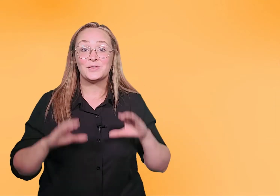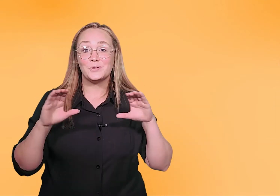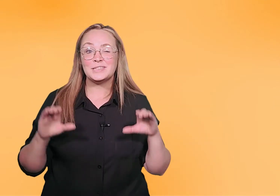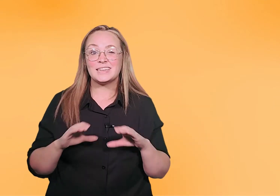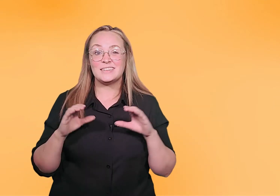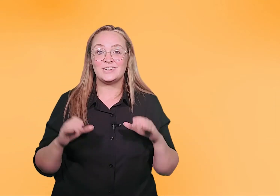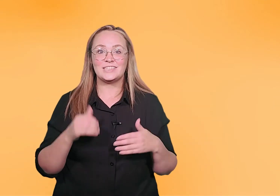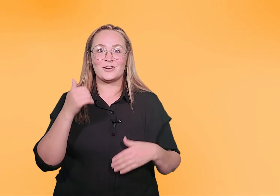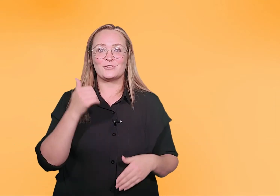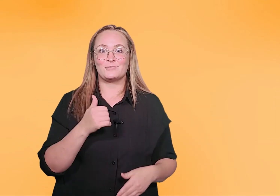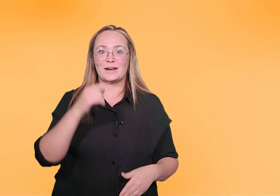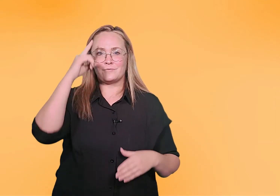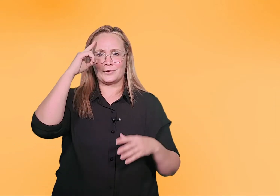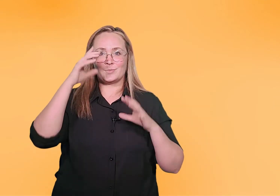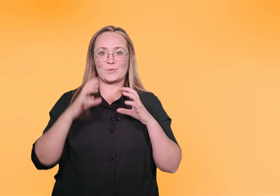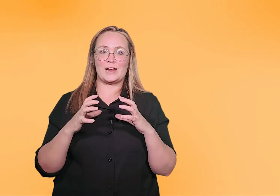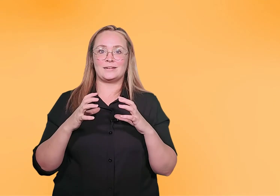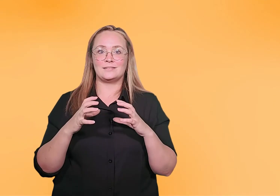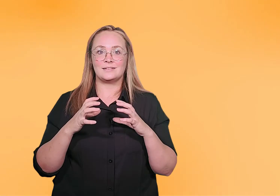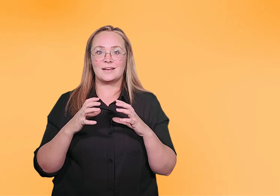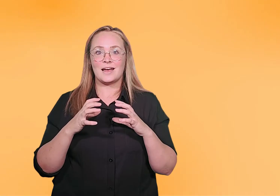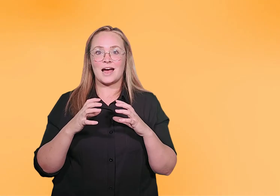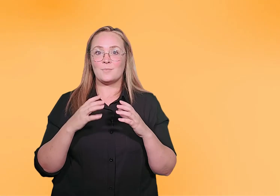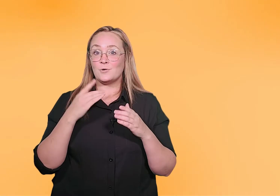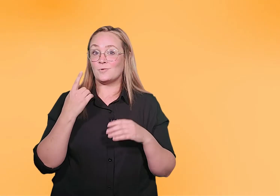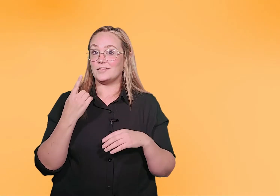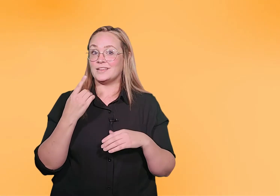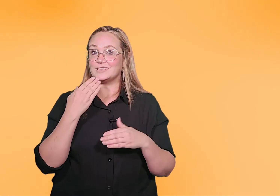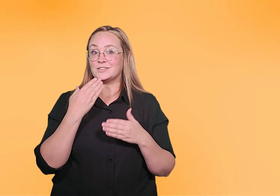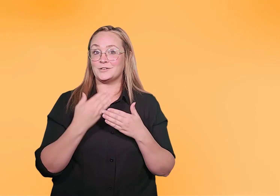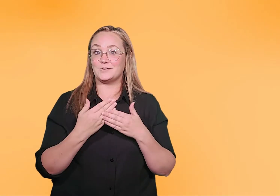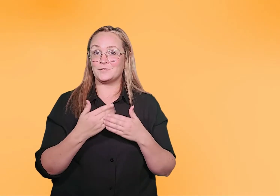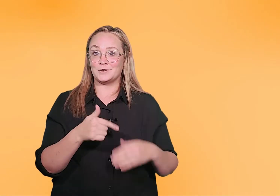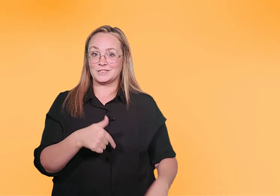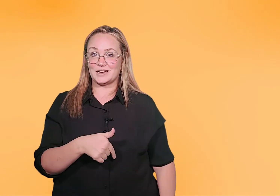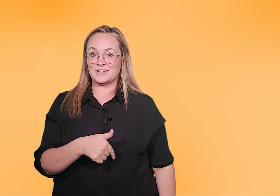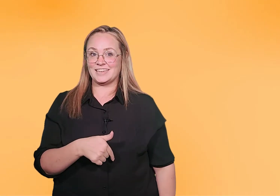Those activities are great for your brain. How about one that is good for your tummy?